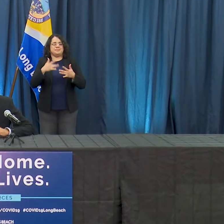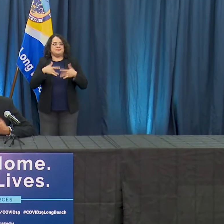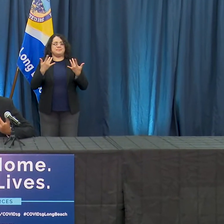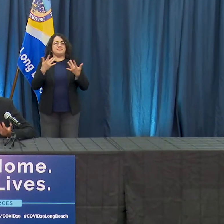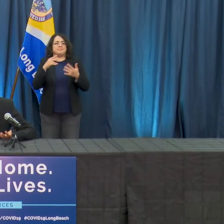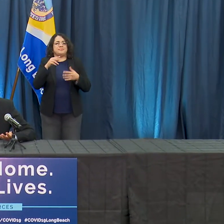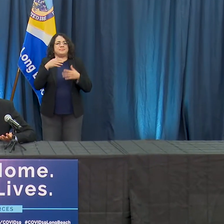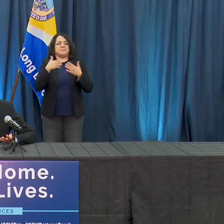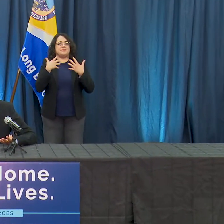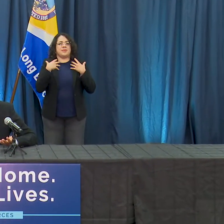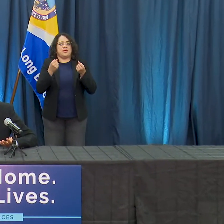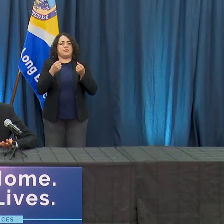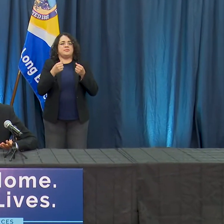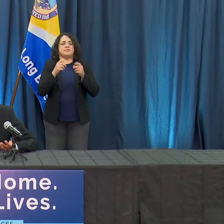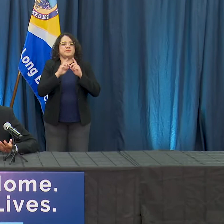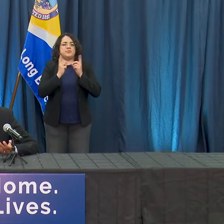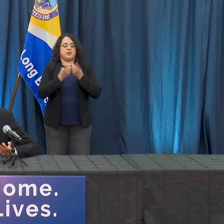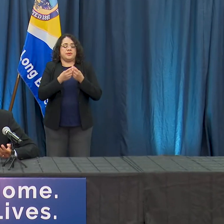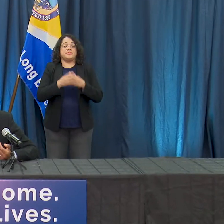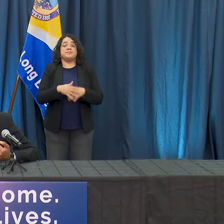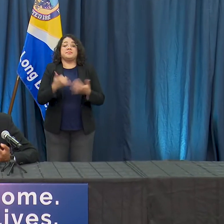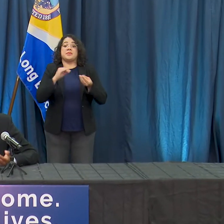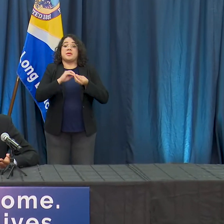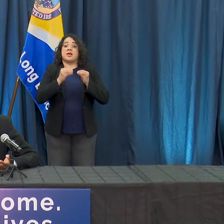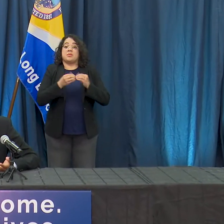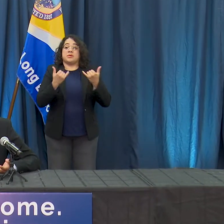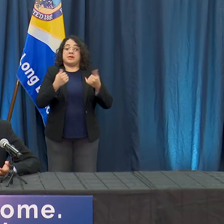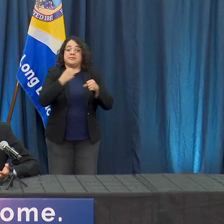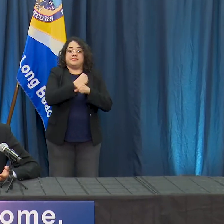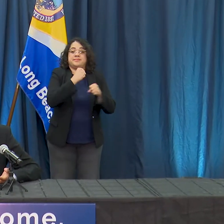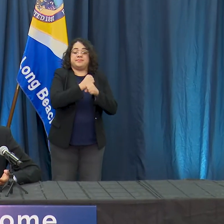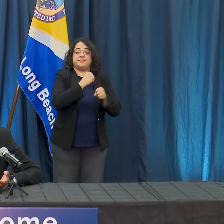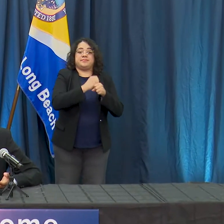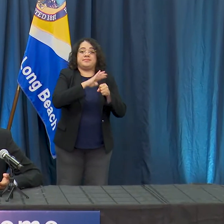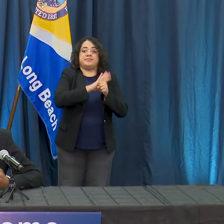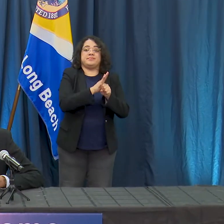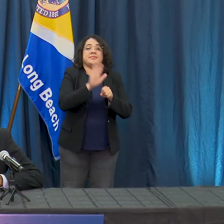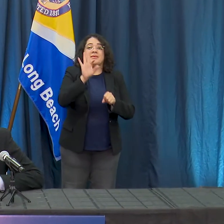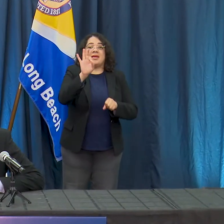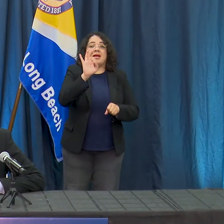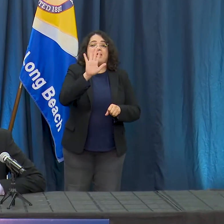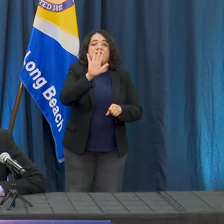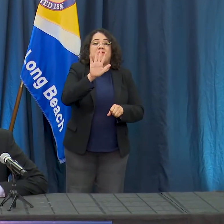of the numbers in Long Beach. We have 953 individuals that have tested